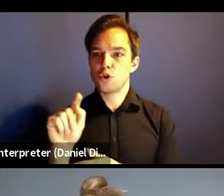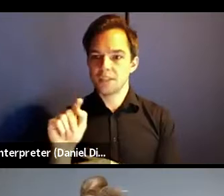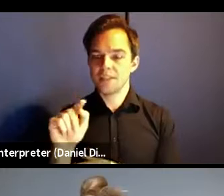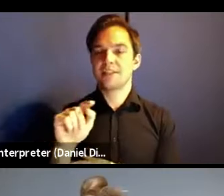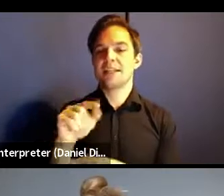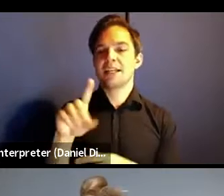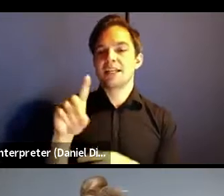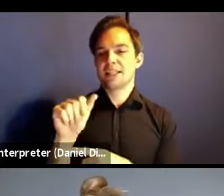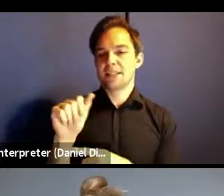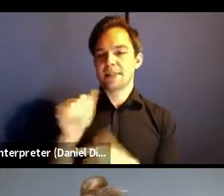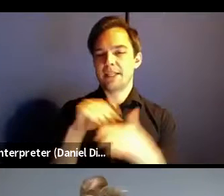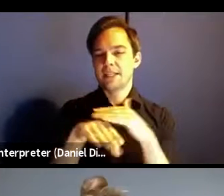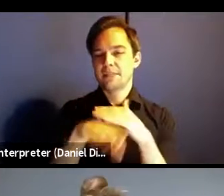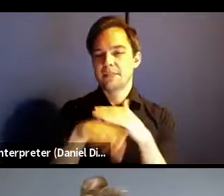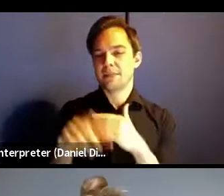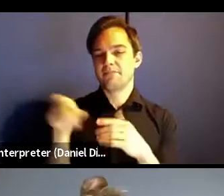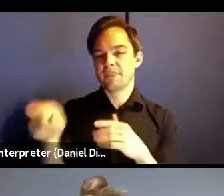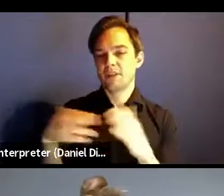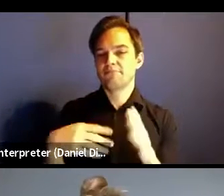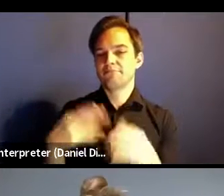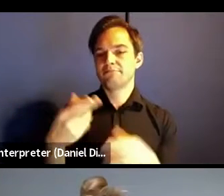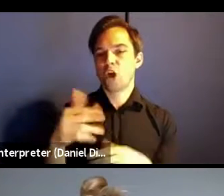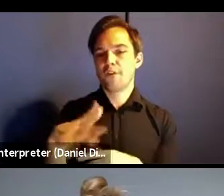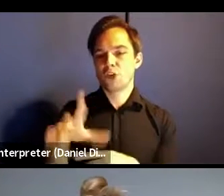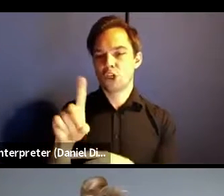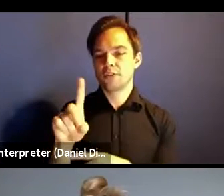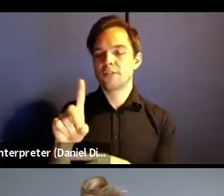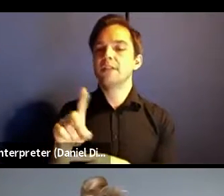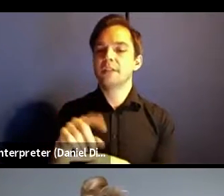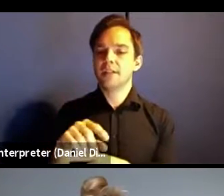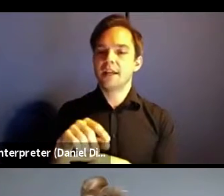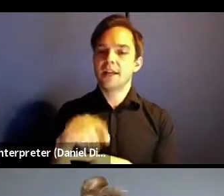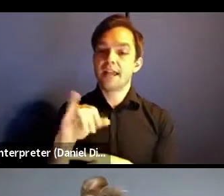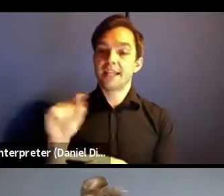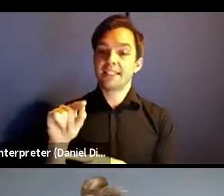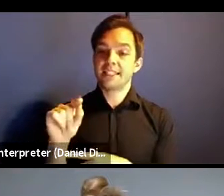I lead our digital inclusion efforts and our Central IT Accessibility Team,